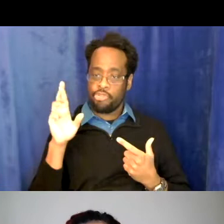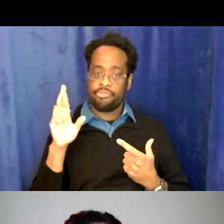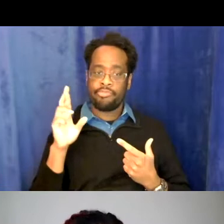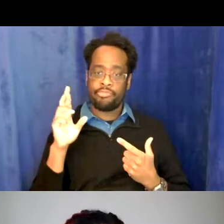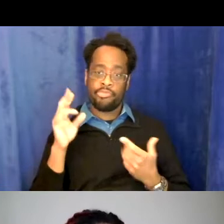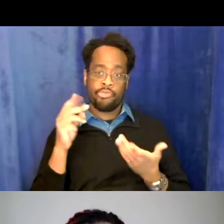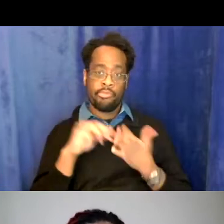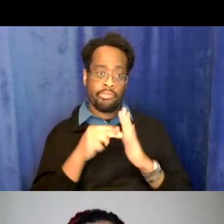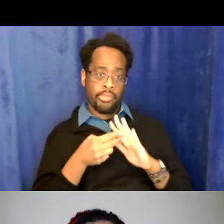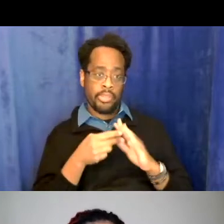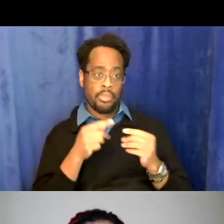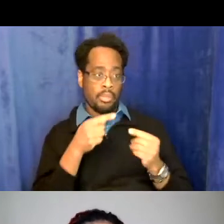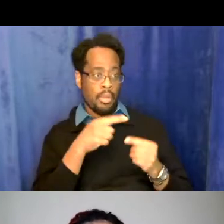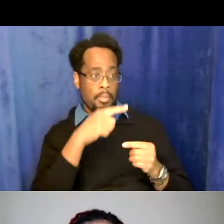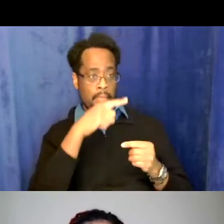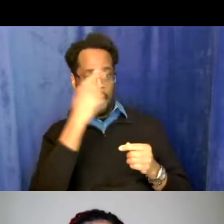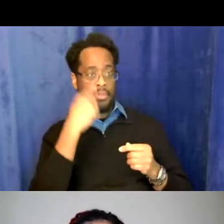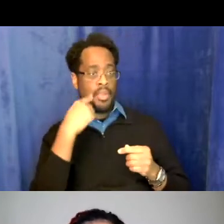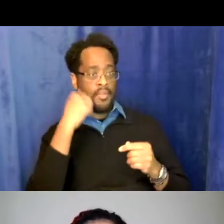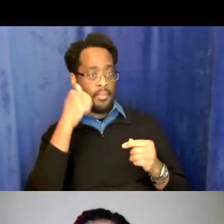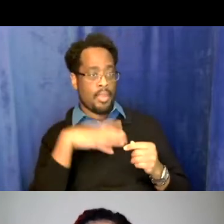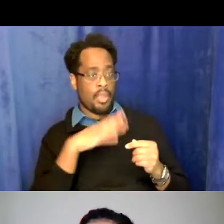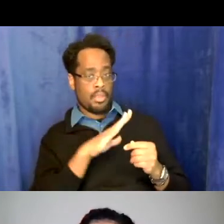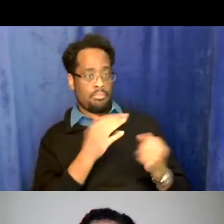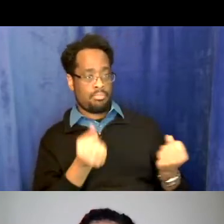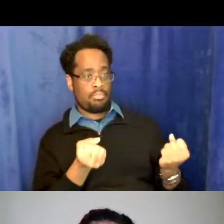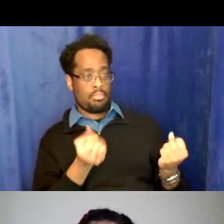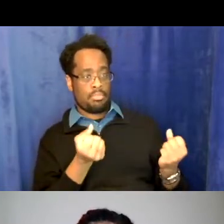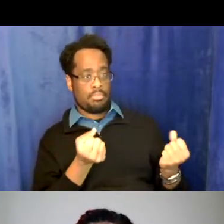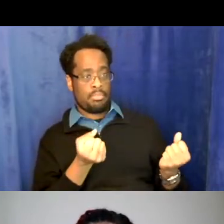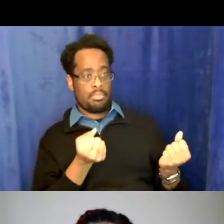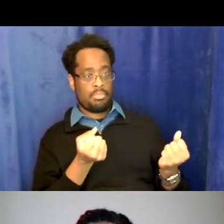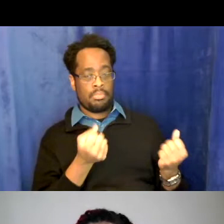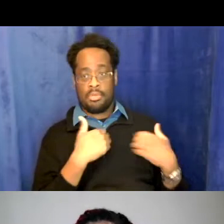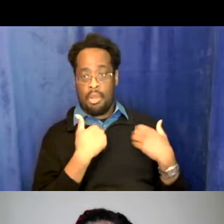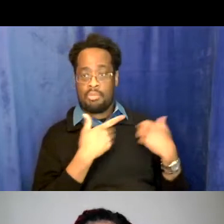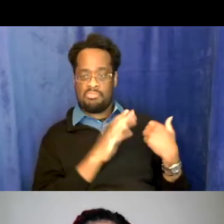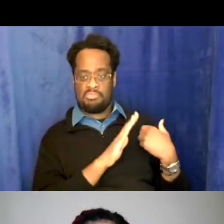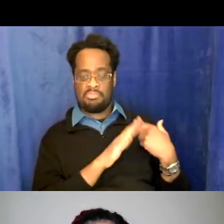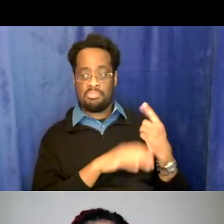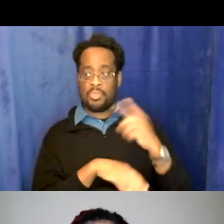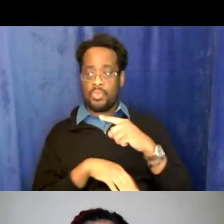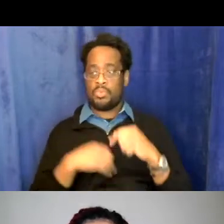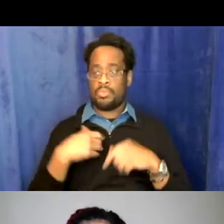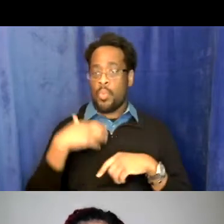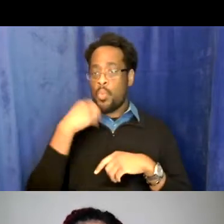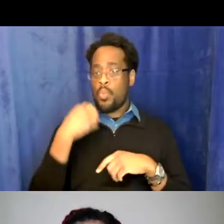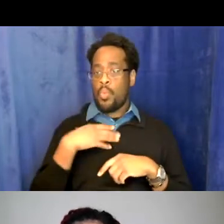gender do either of these play a factor? So, if there's a black man they